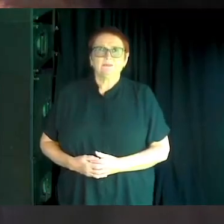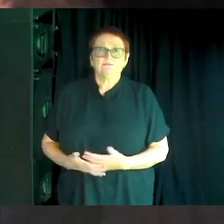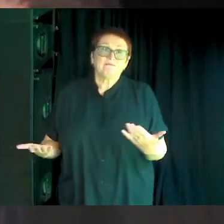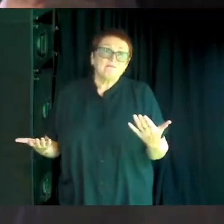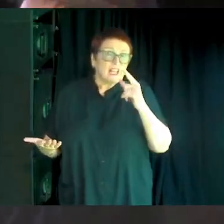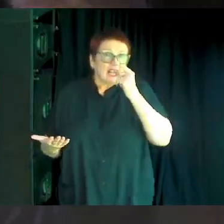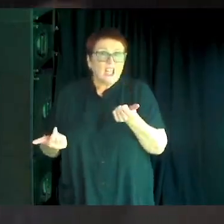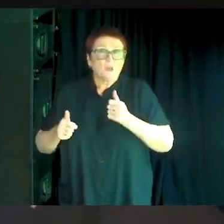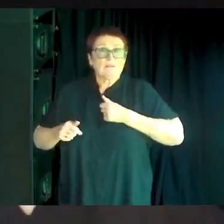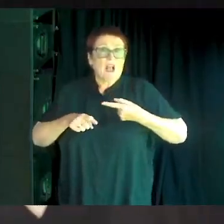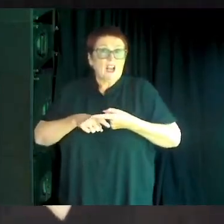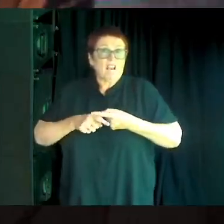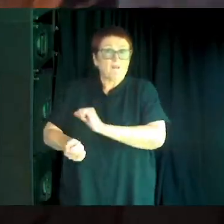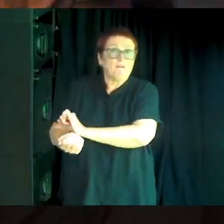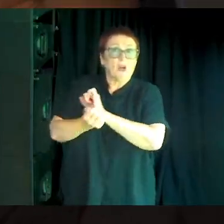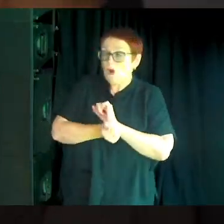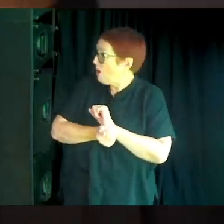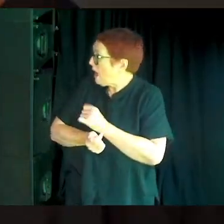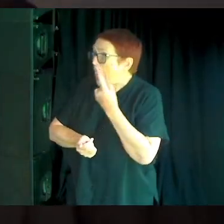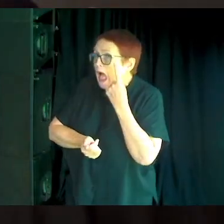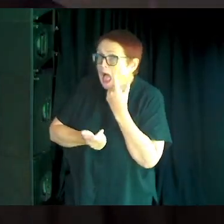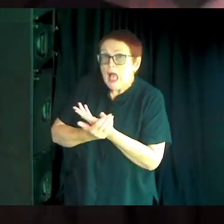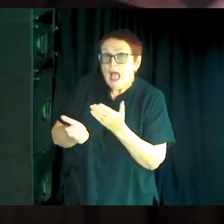my knife the bigger one can you show me how to use the base yeah this is more like my favorite